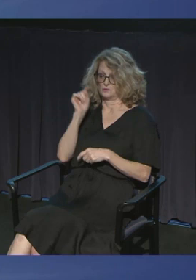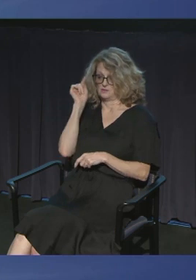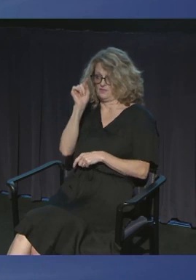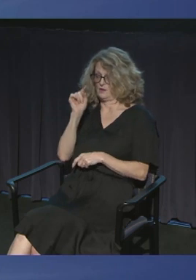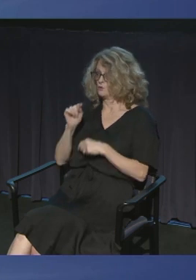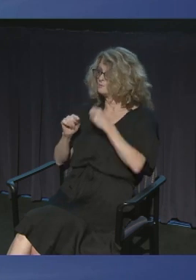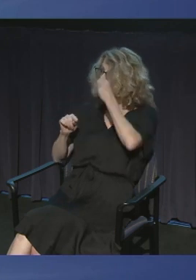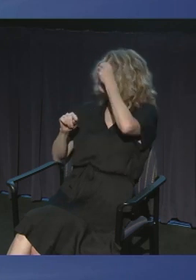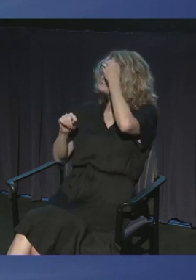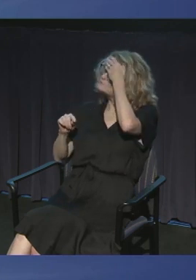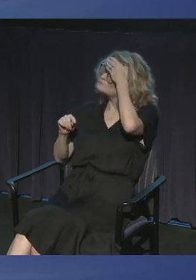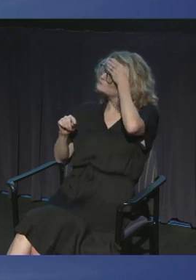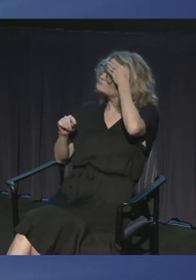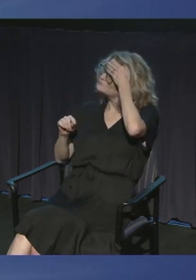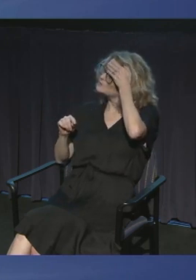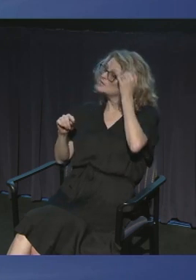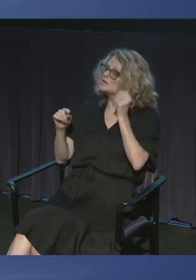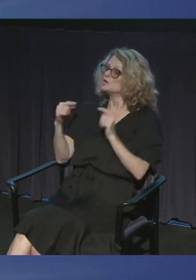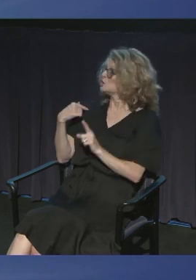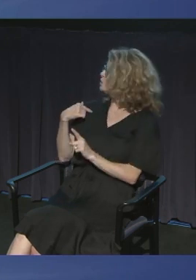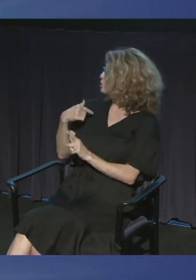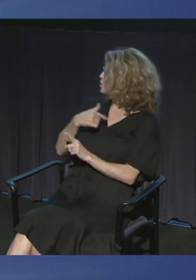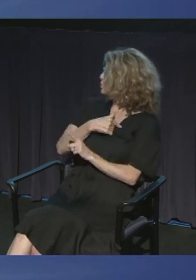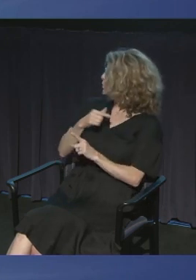FACTORY AT UNC USE THIS DATA. WE STARTED A CLINICAL TRIAL